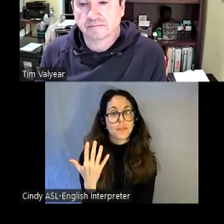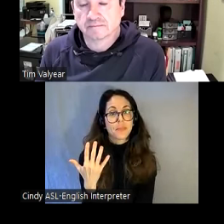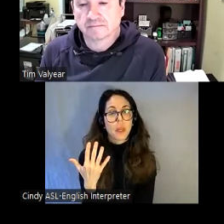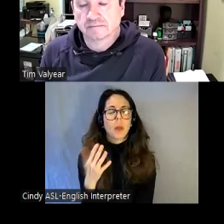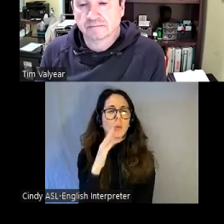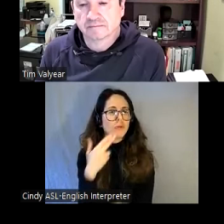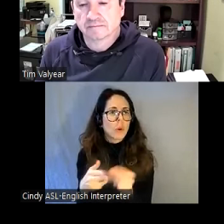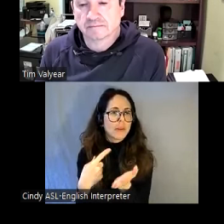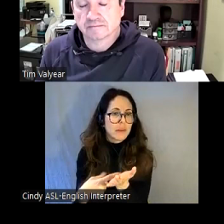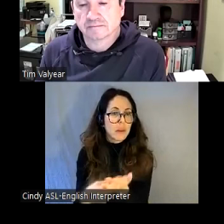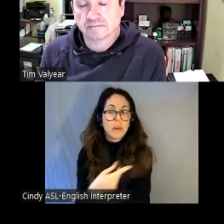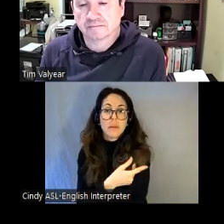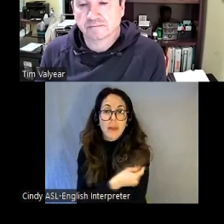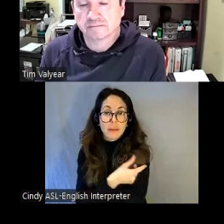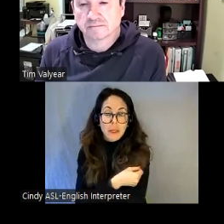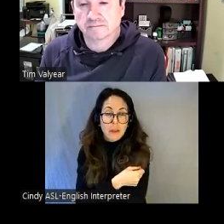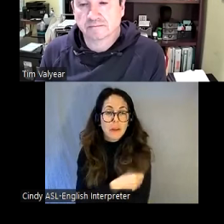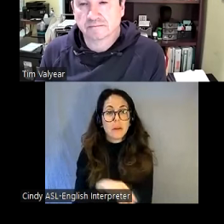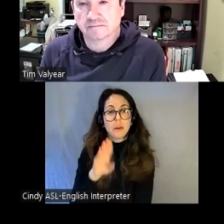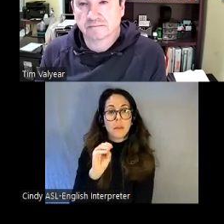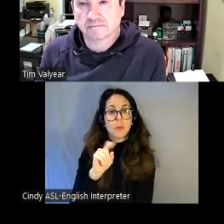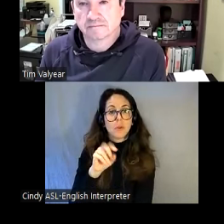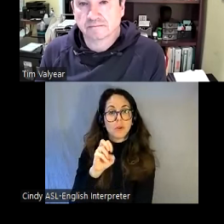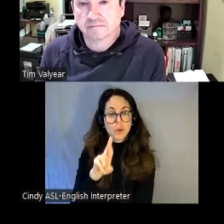it